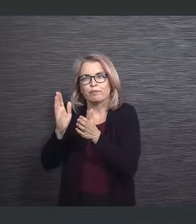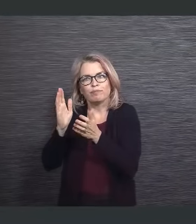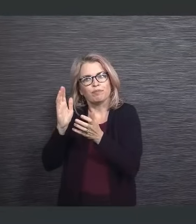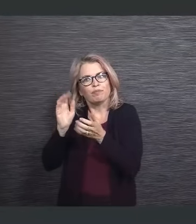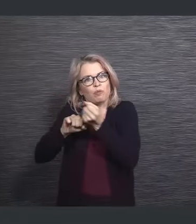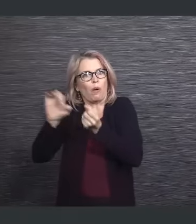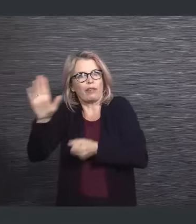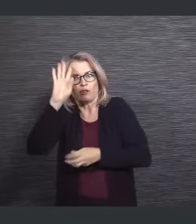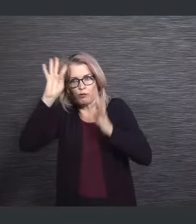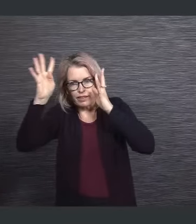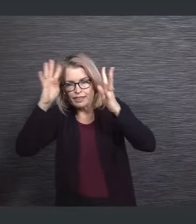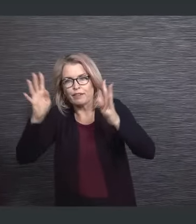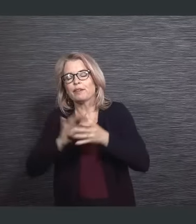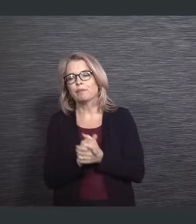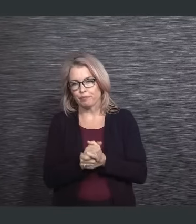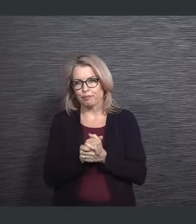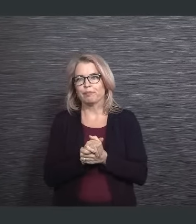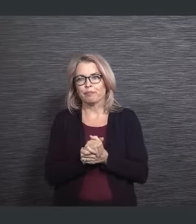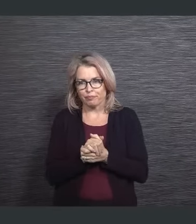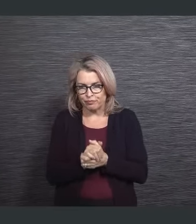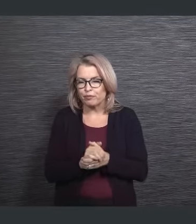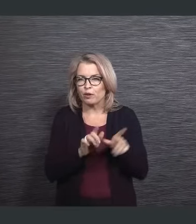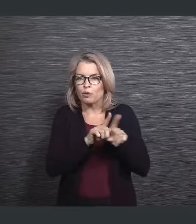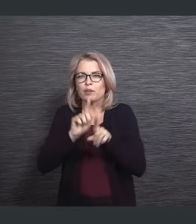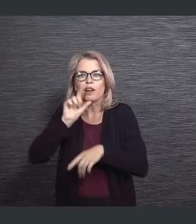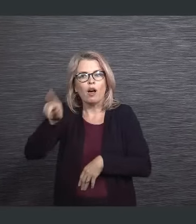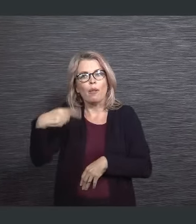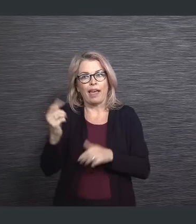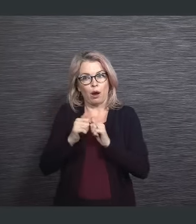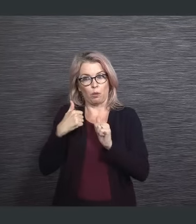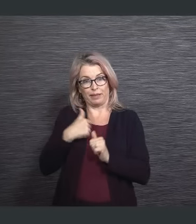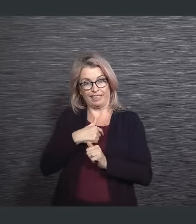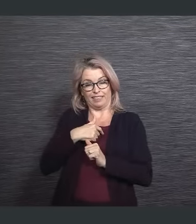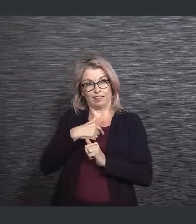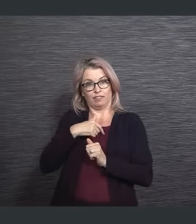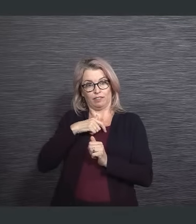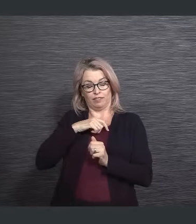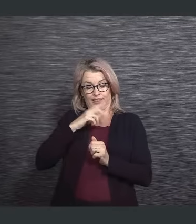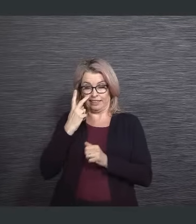CMOS image sensors that not only change the way we "see" the world but they